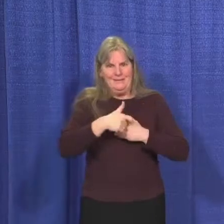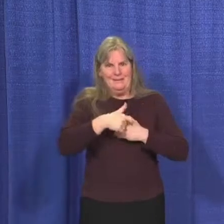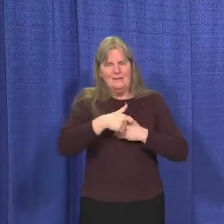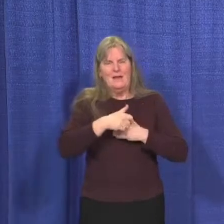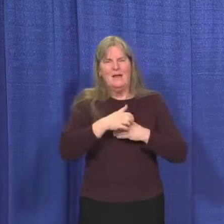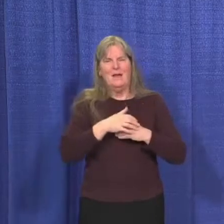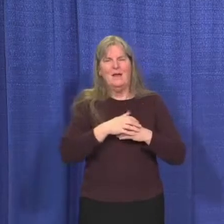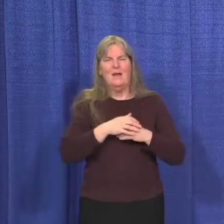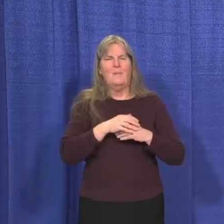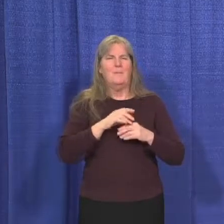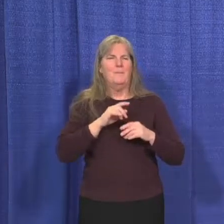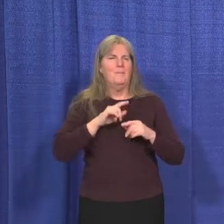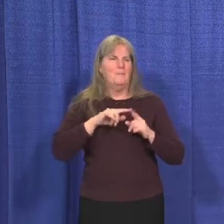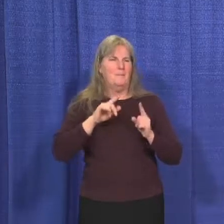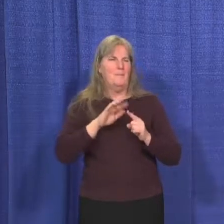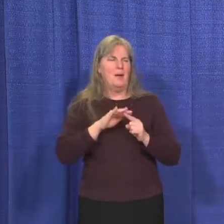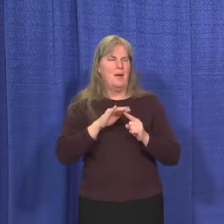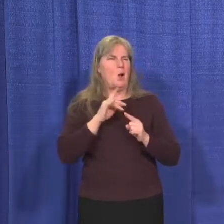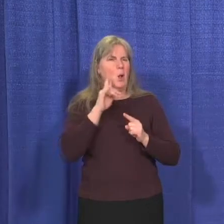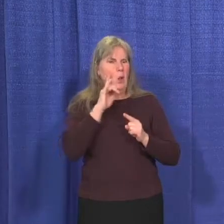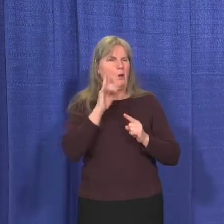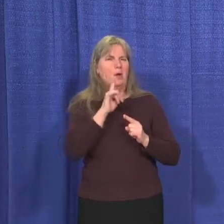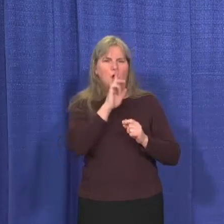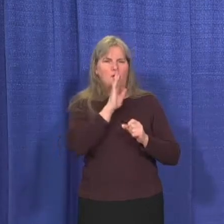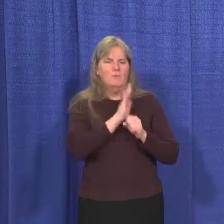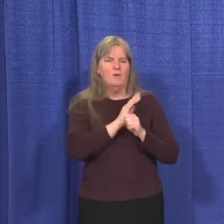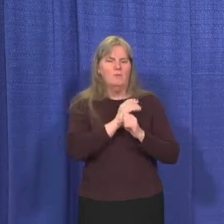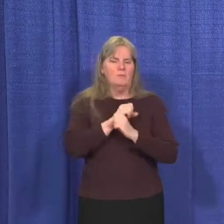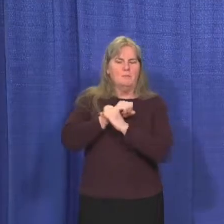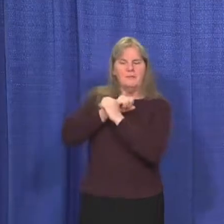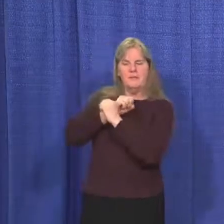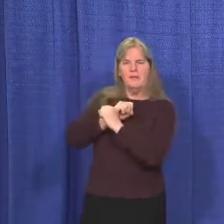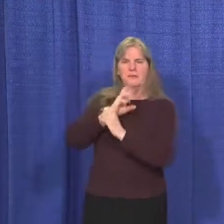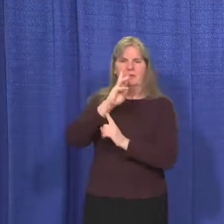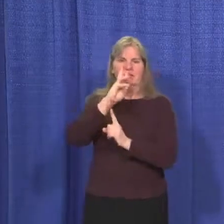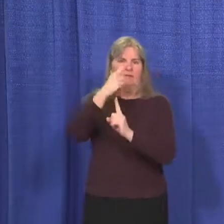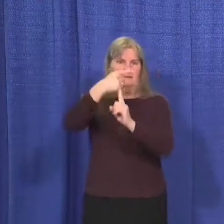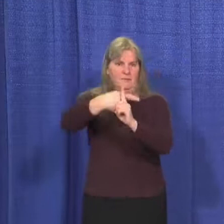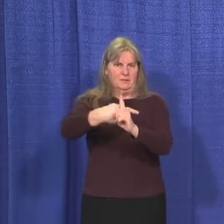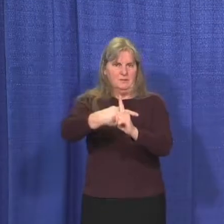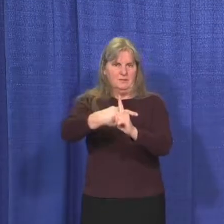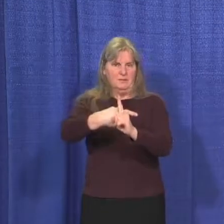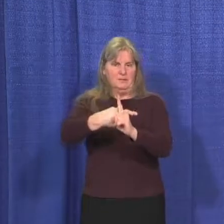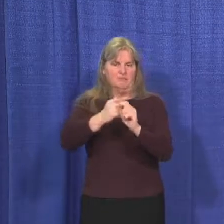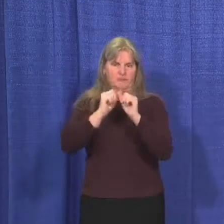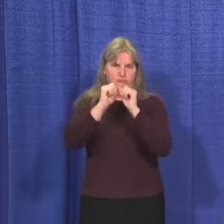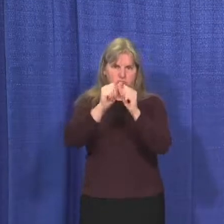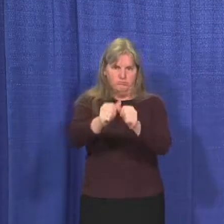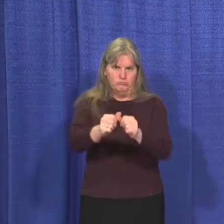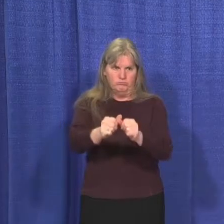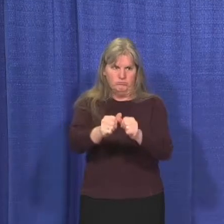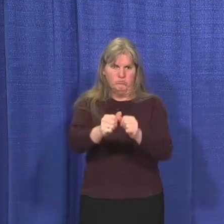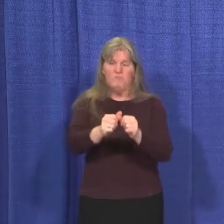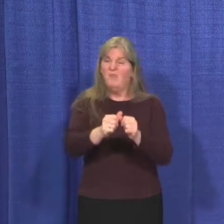that, six months and more, the vaccine is durable.